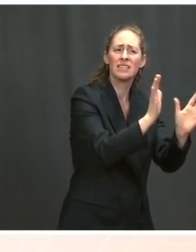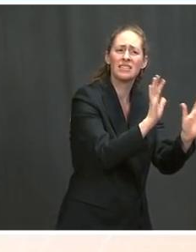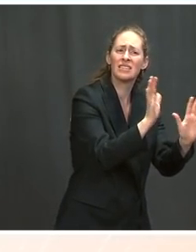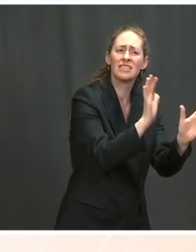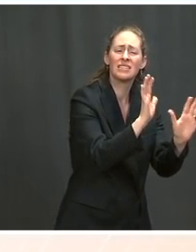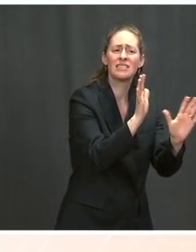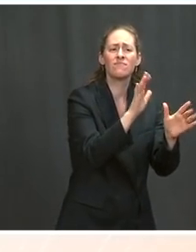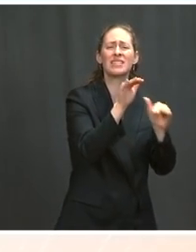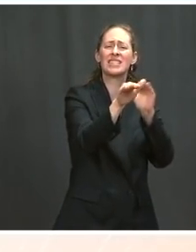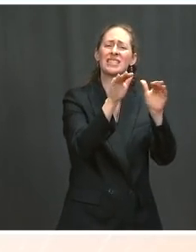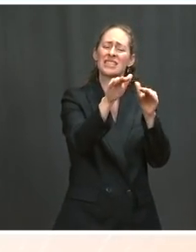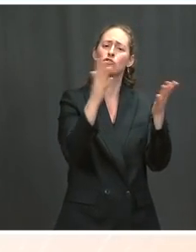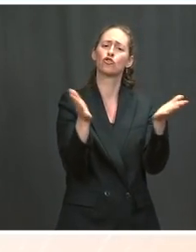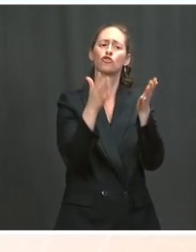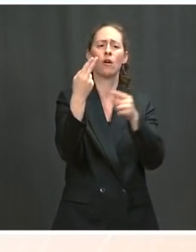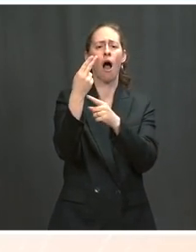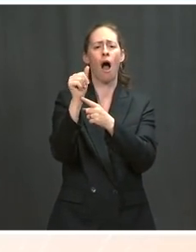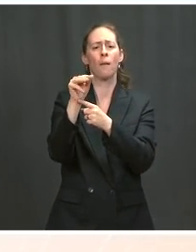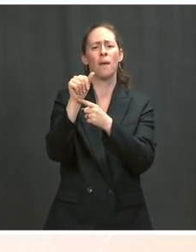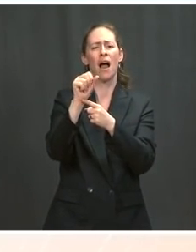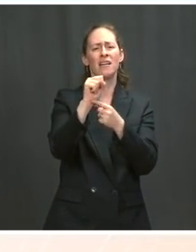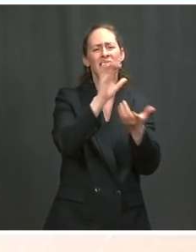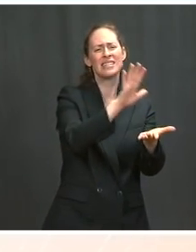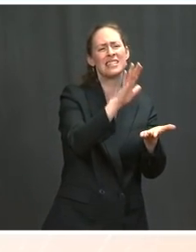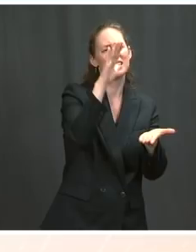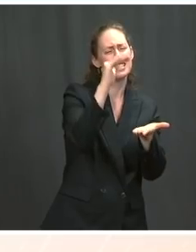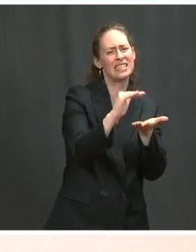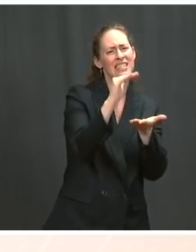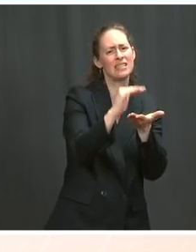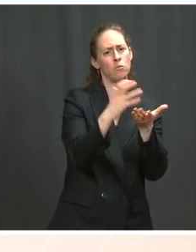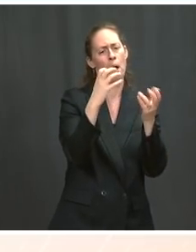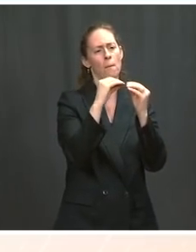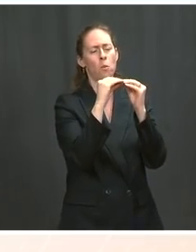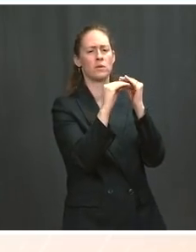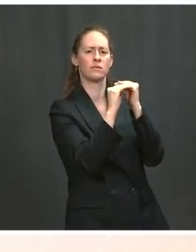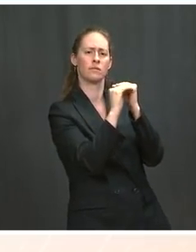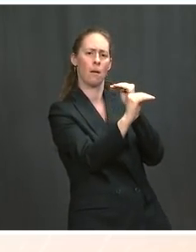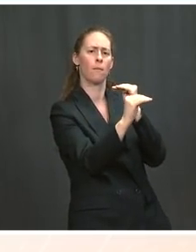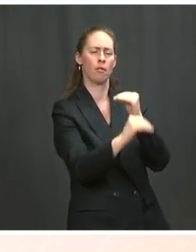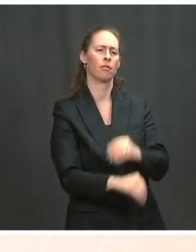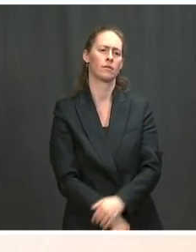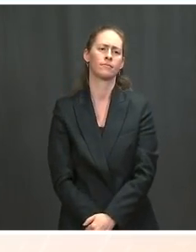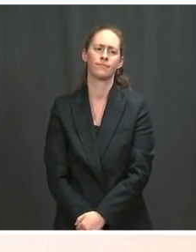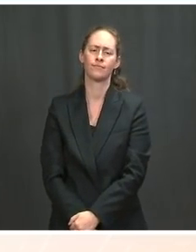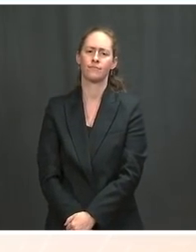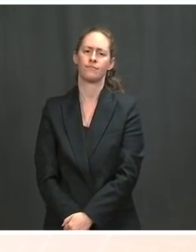and move toward a more stable peace. That's the role and that's the focus of the United States government,